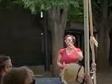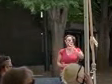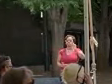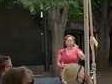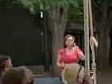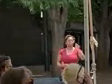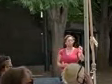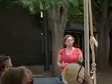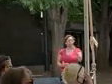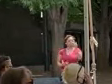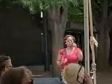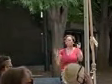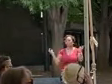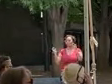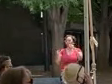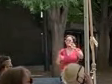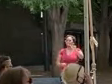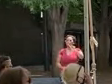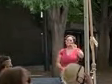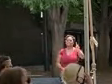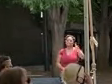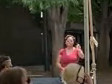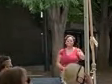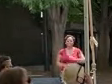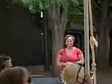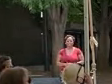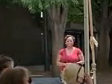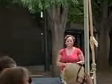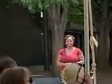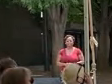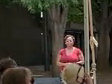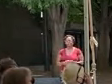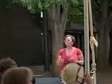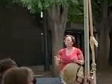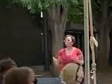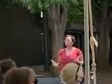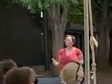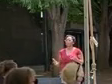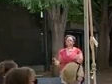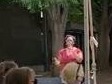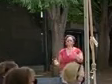This anniversary comes at a time of incredible loss for the disability community.